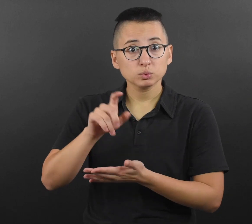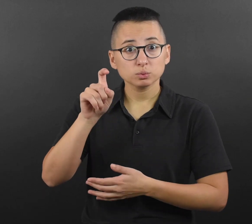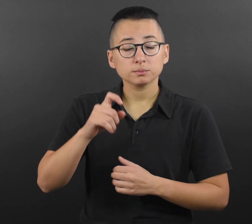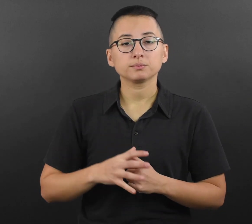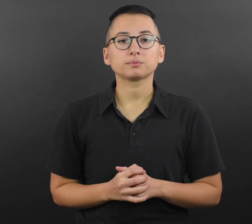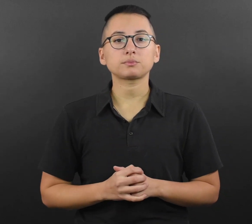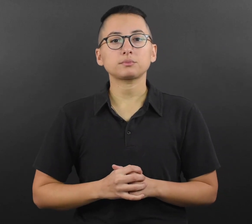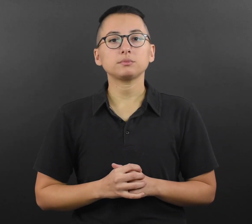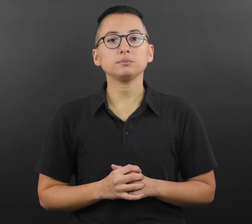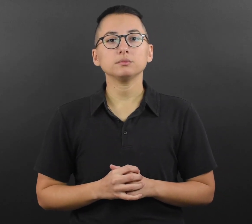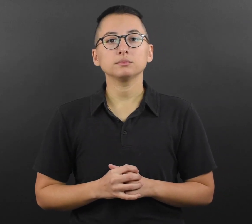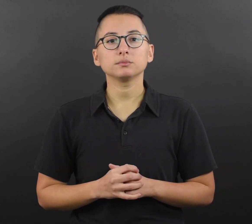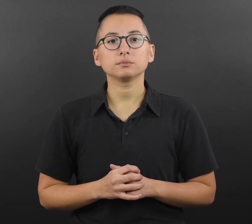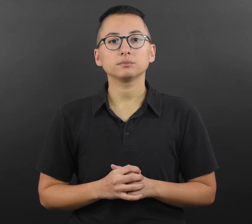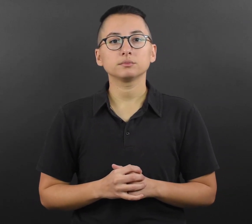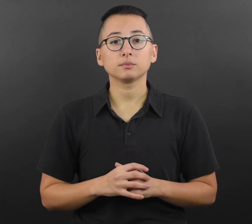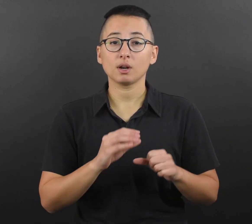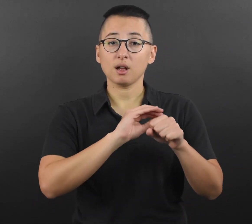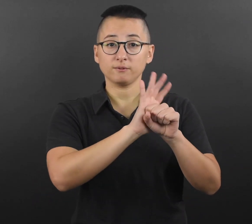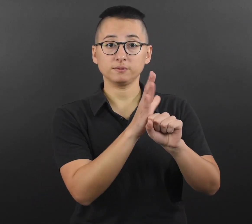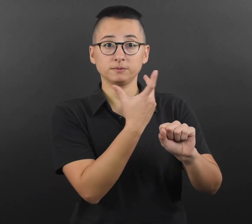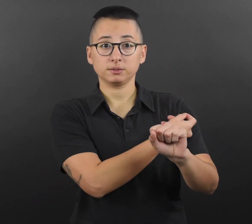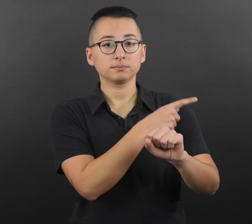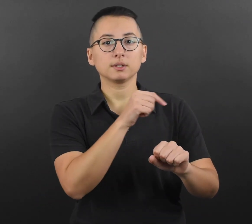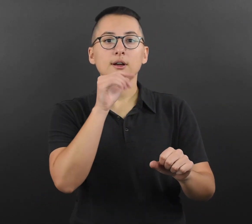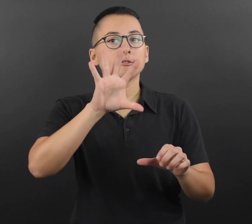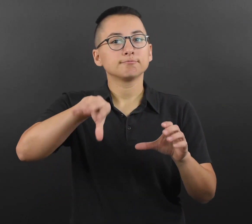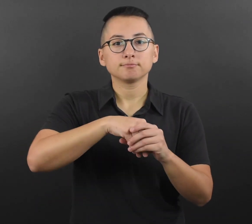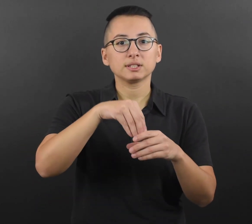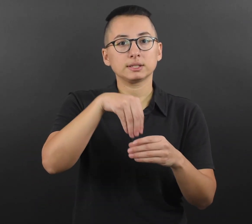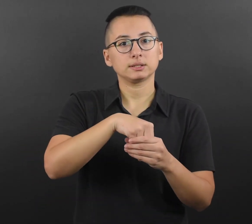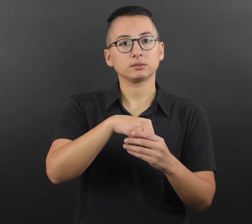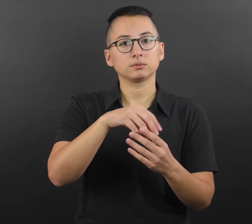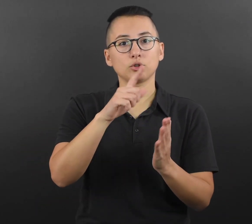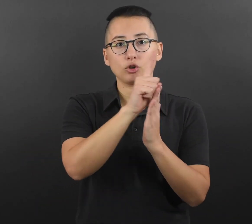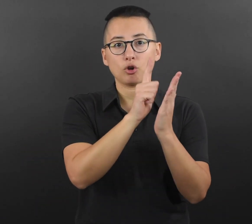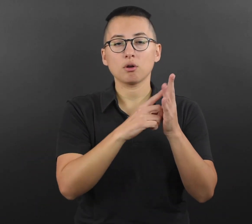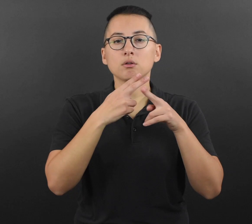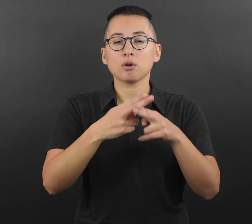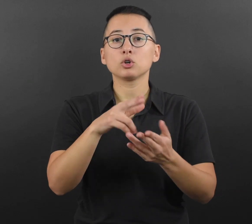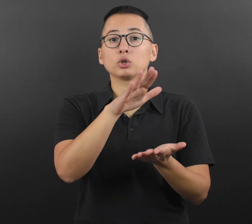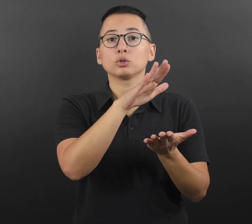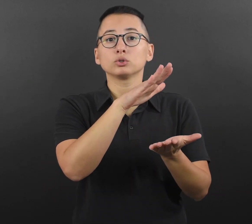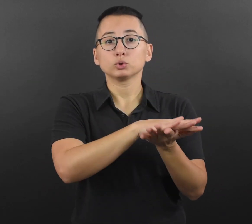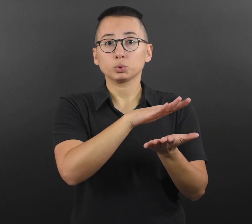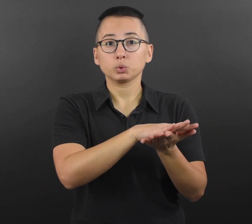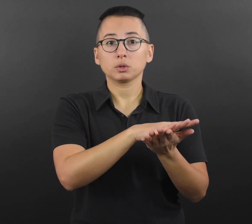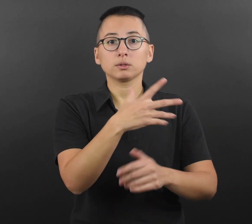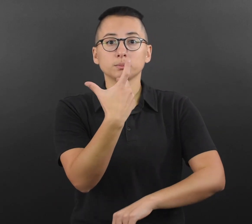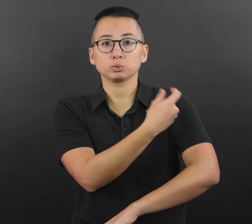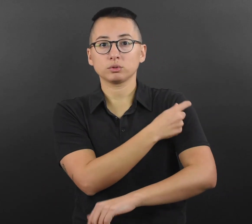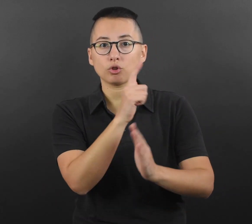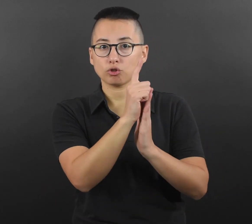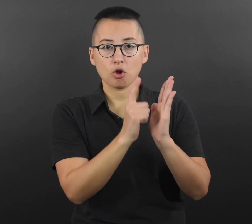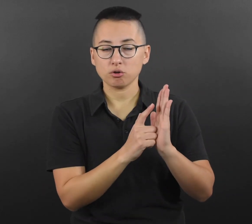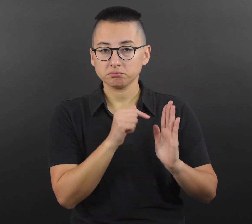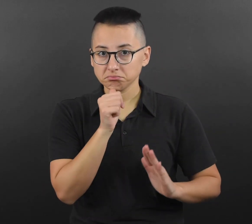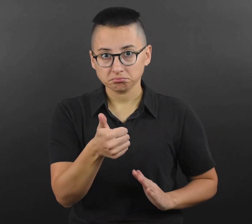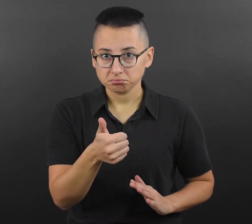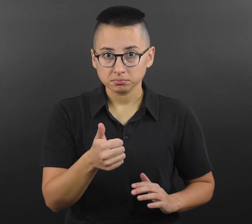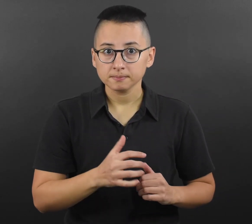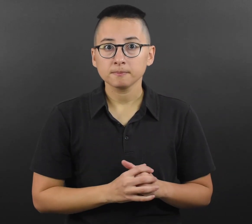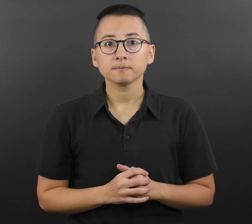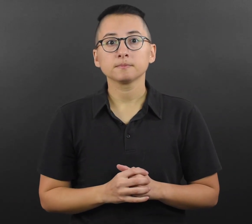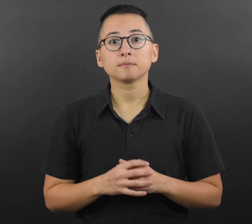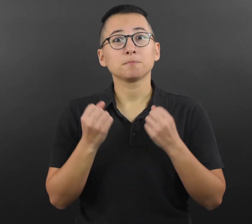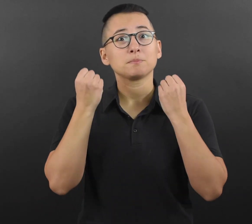o COVID-19 vaccination is not included in the School Immunization Law. There are many